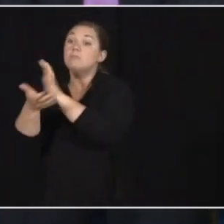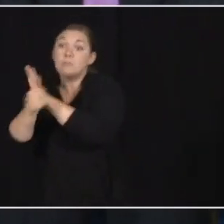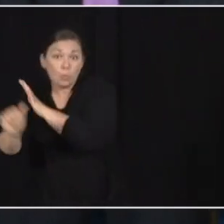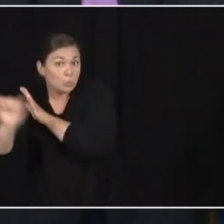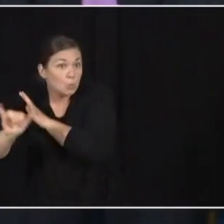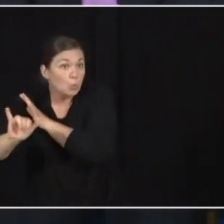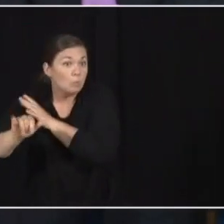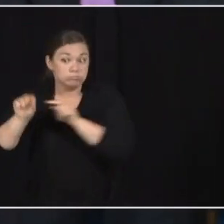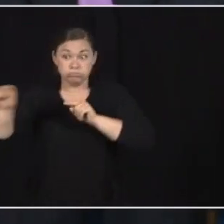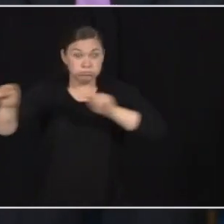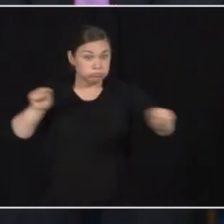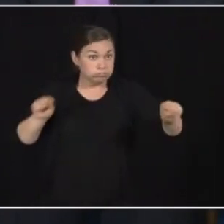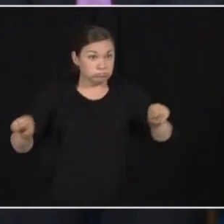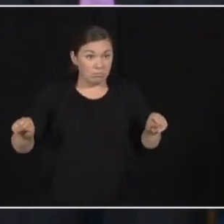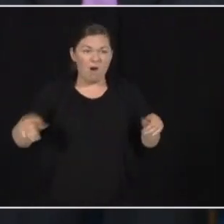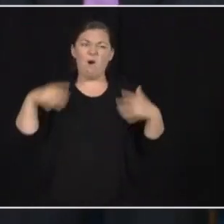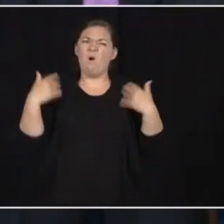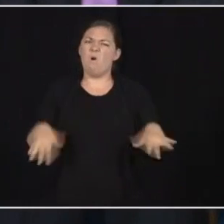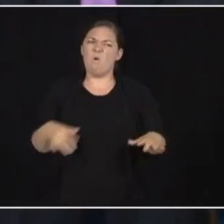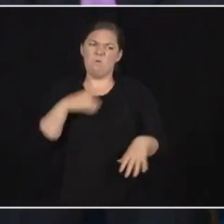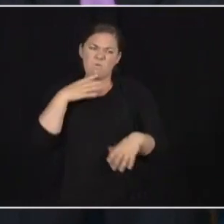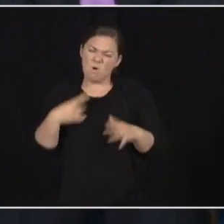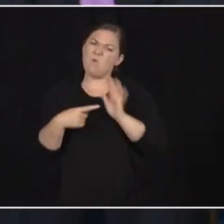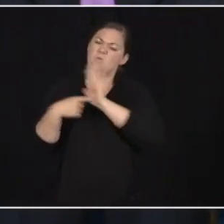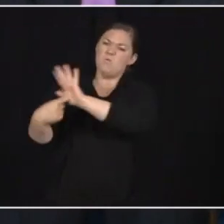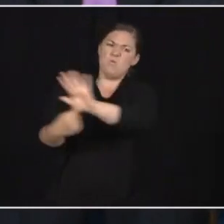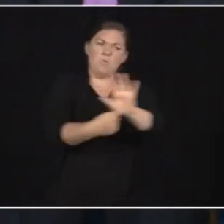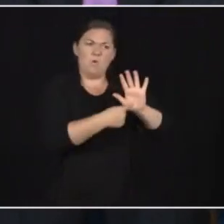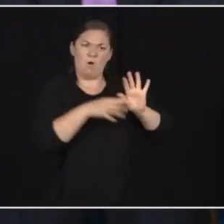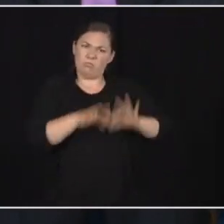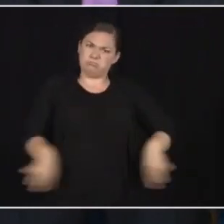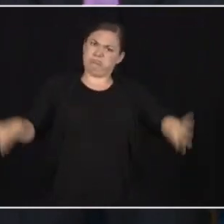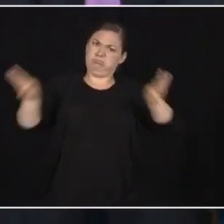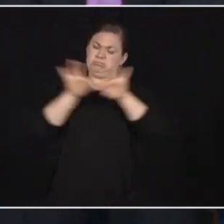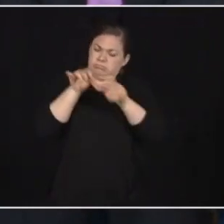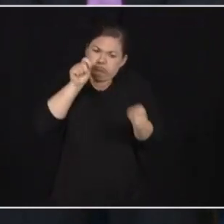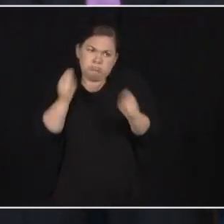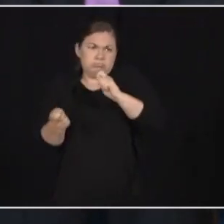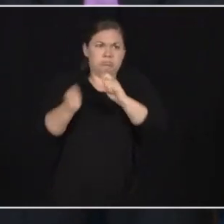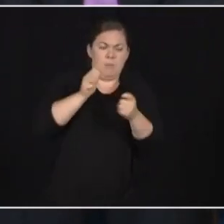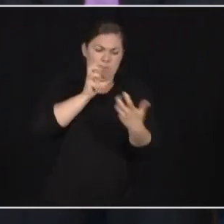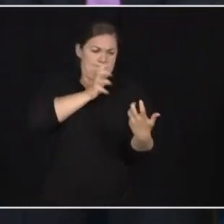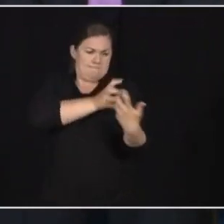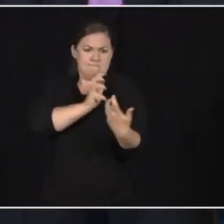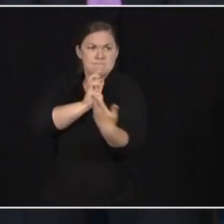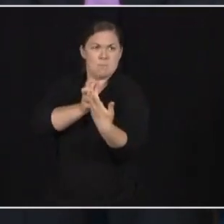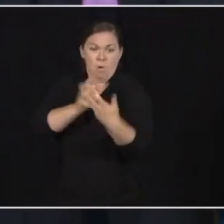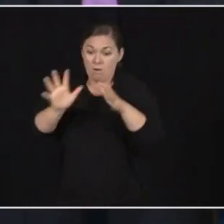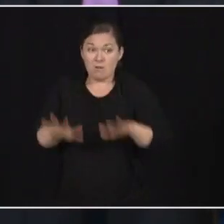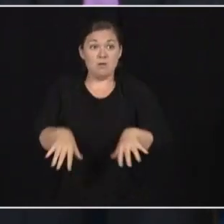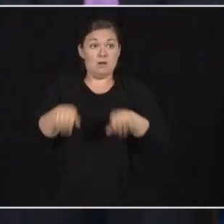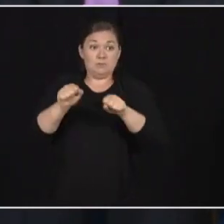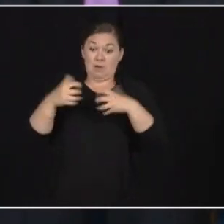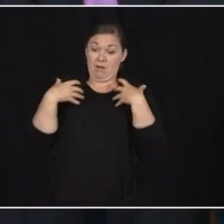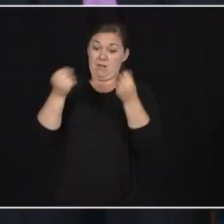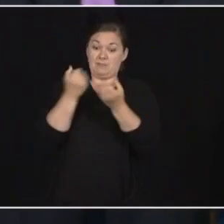we can make things safer and easier when we adapt. When people take health and safety training they